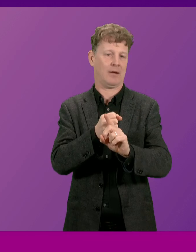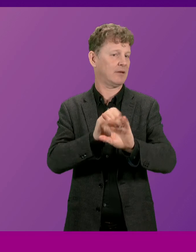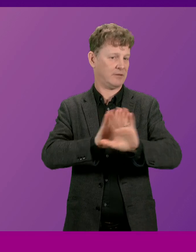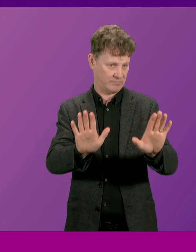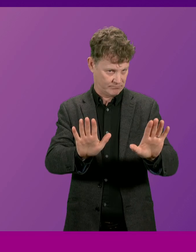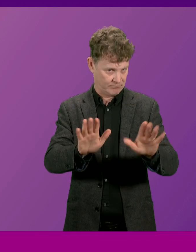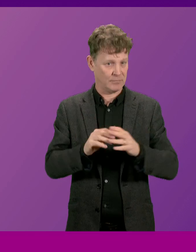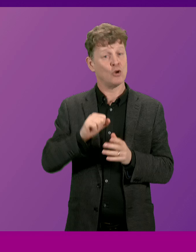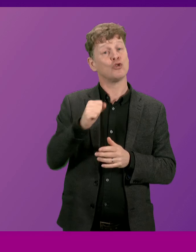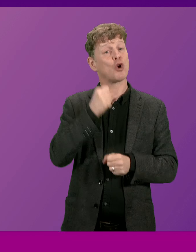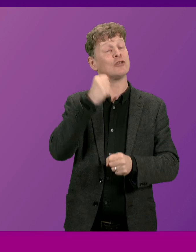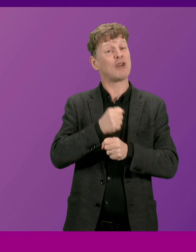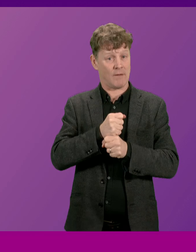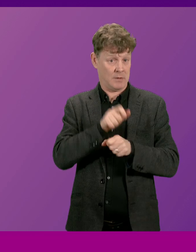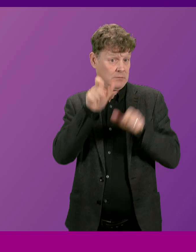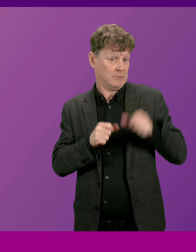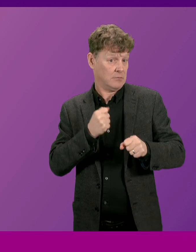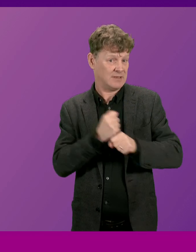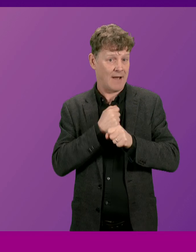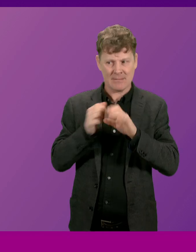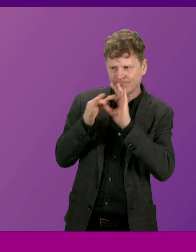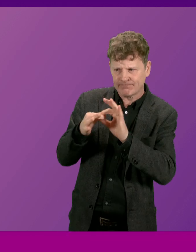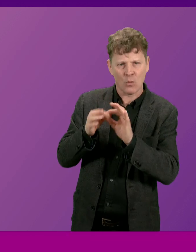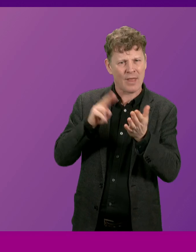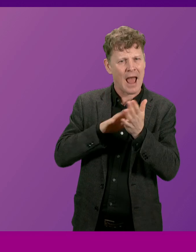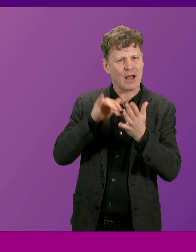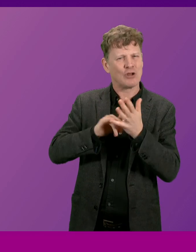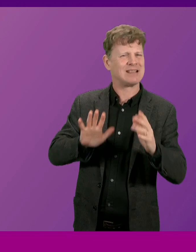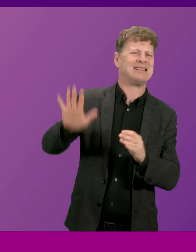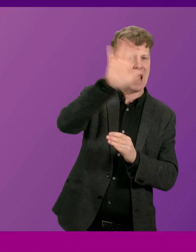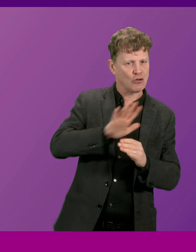Scottish Government officials are liaising with NHS National Services Scotland, which holds the